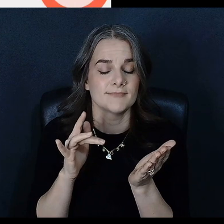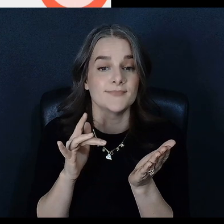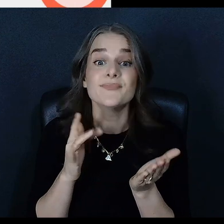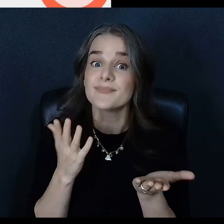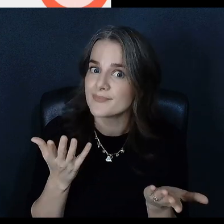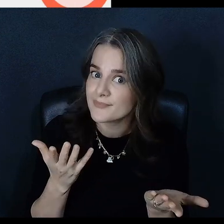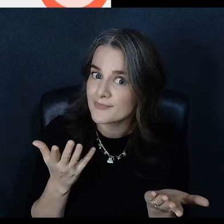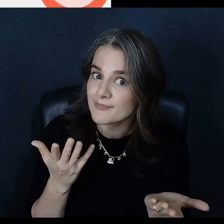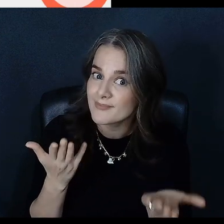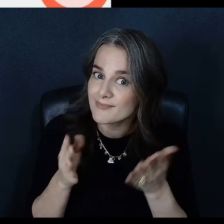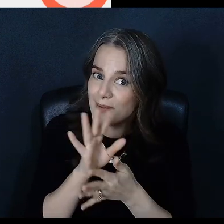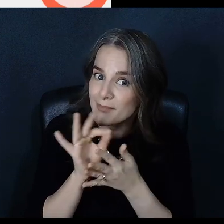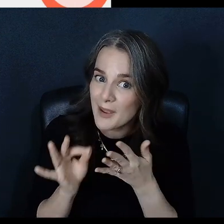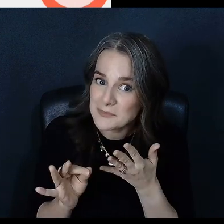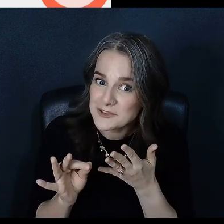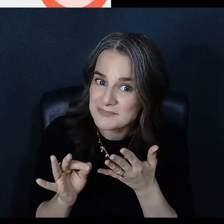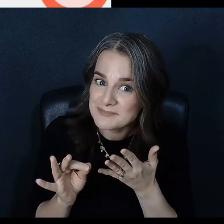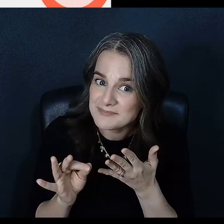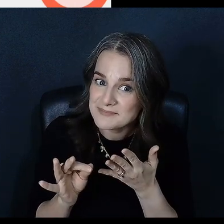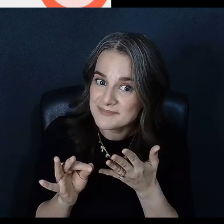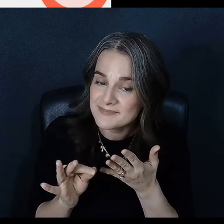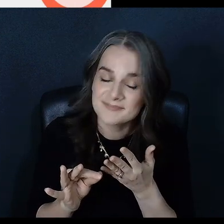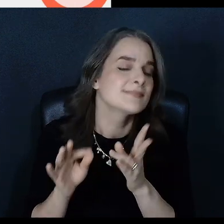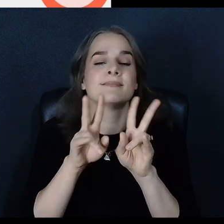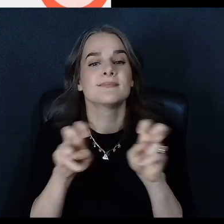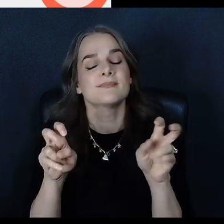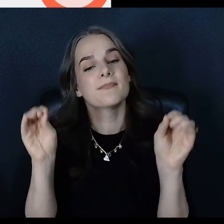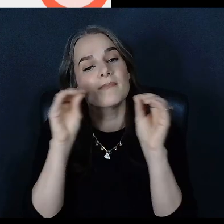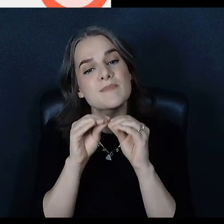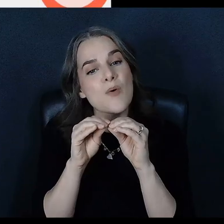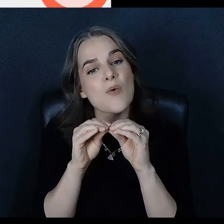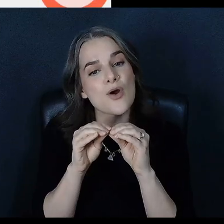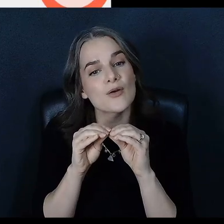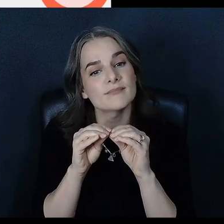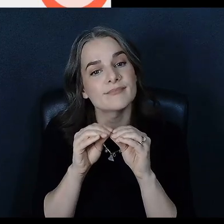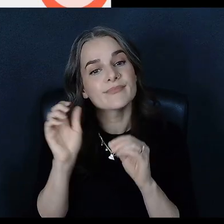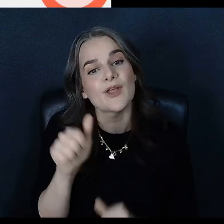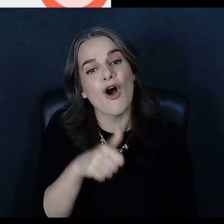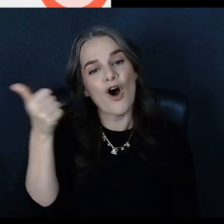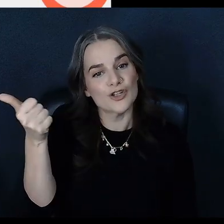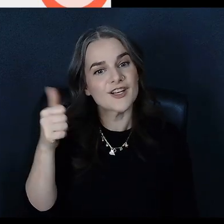So we're looking at more of this. We're getting into the alternate access tools